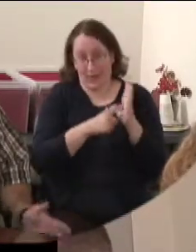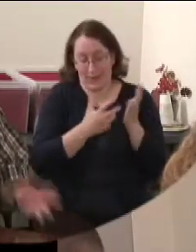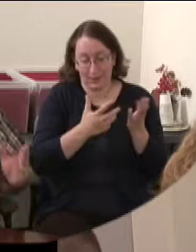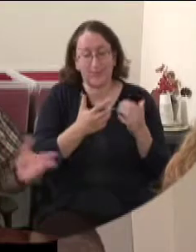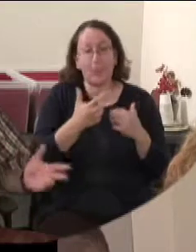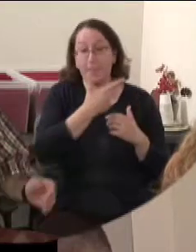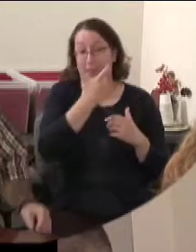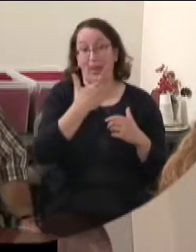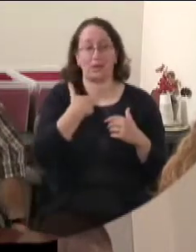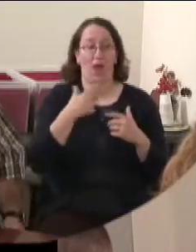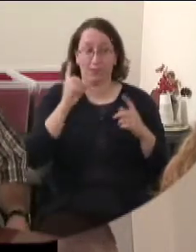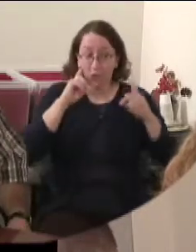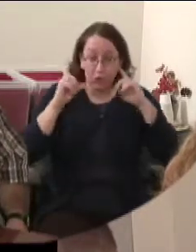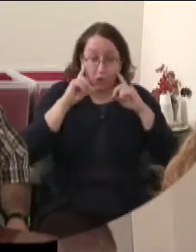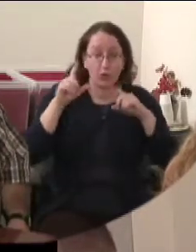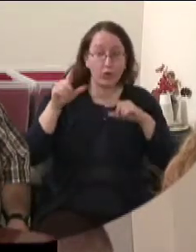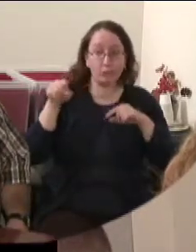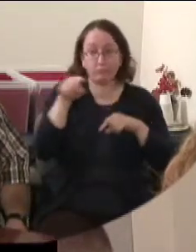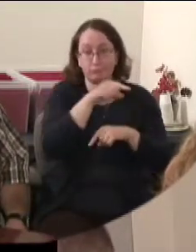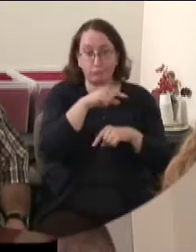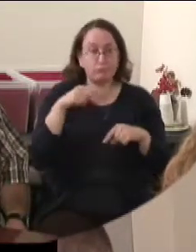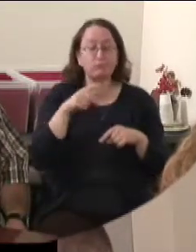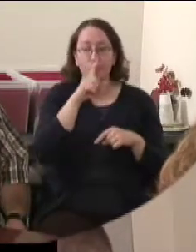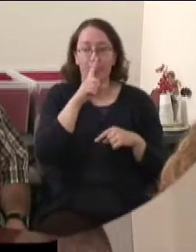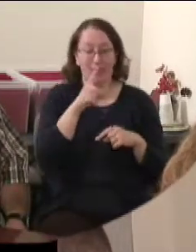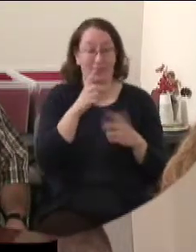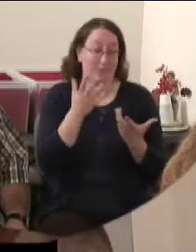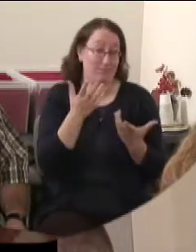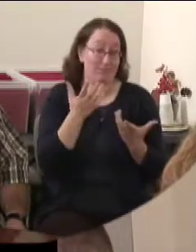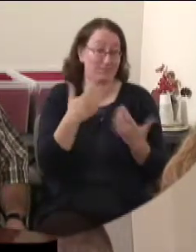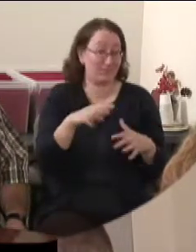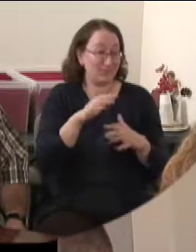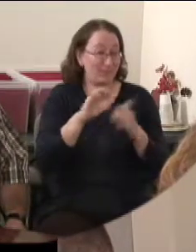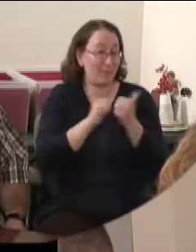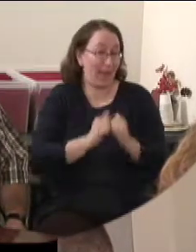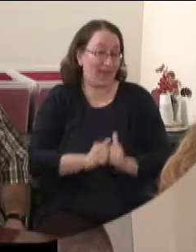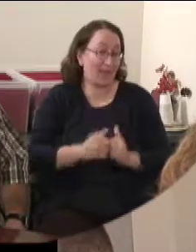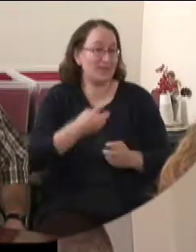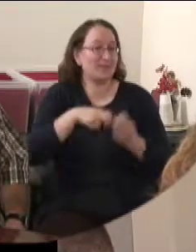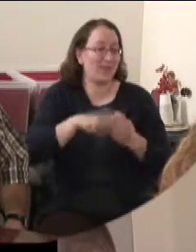Because what I'd heard is it's kind of hard to get in